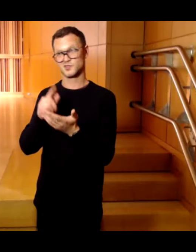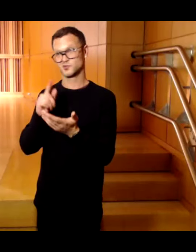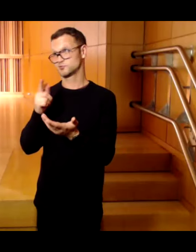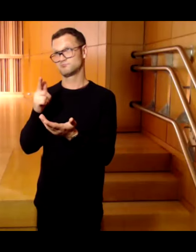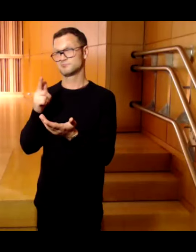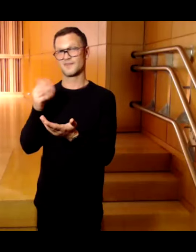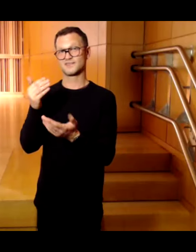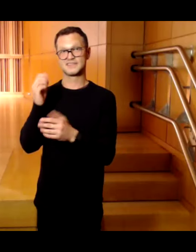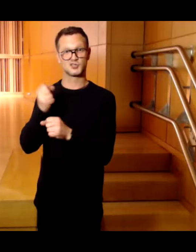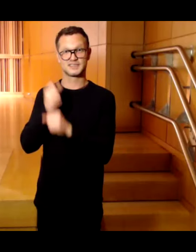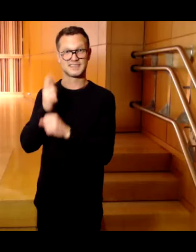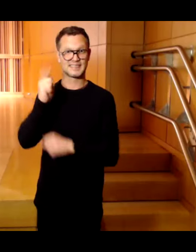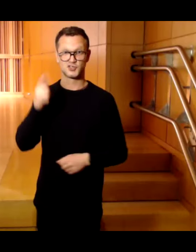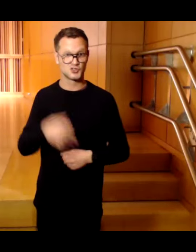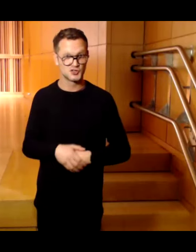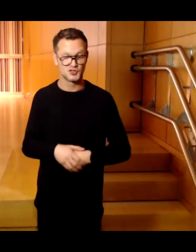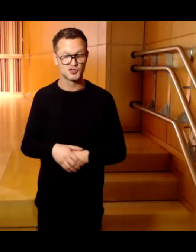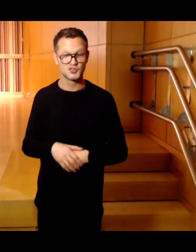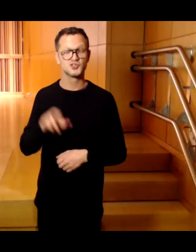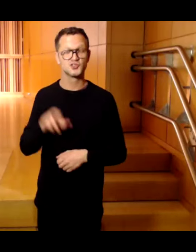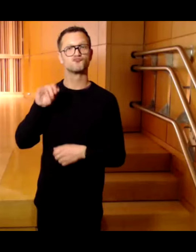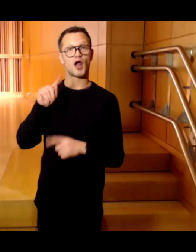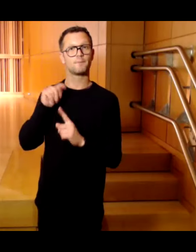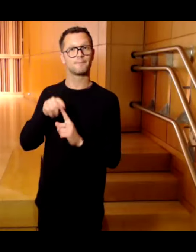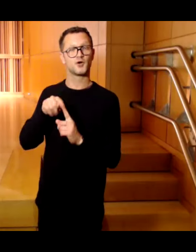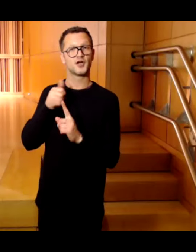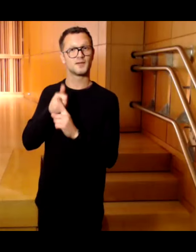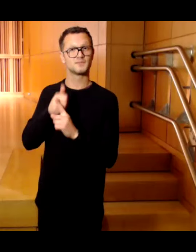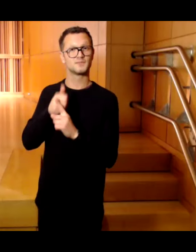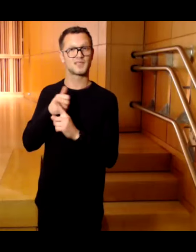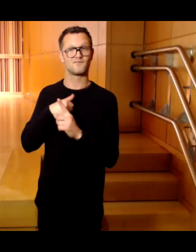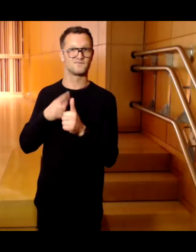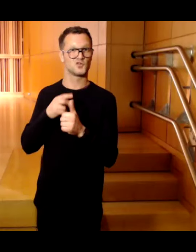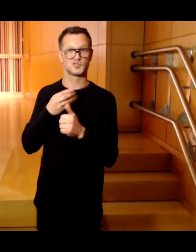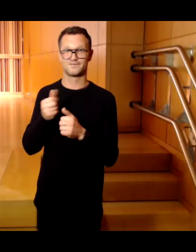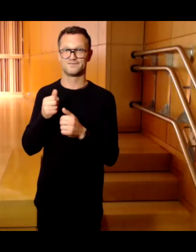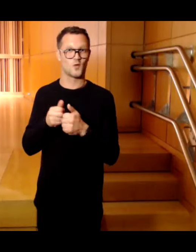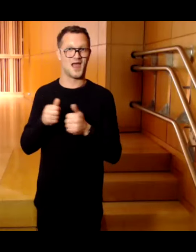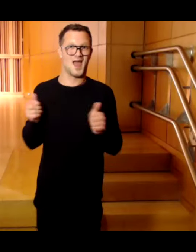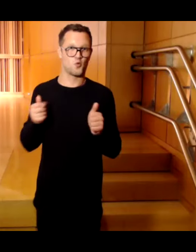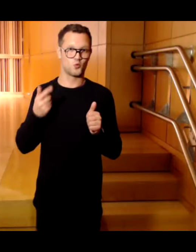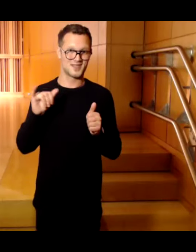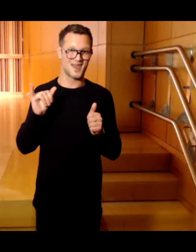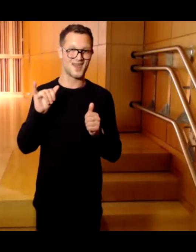Robert was among the first few out-Black gay doctoral students I came to know.